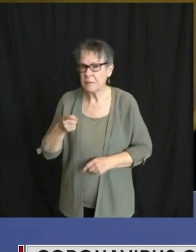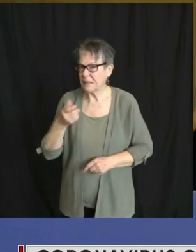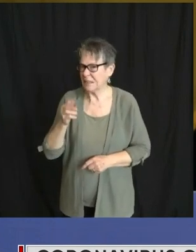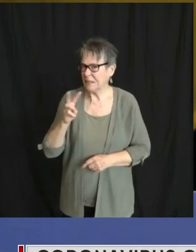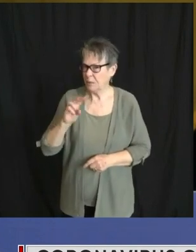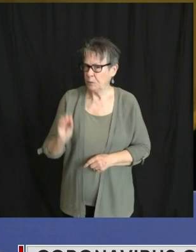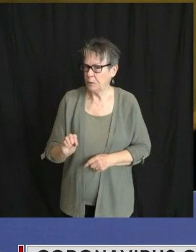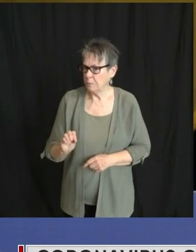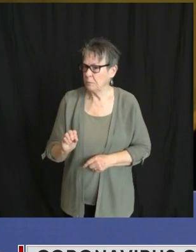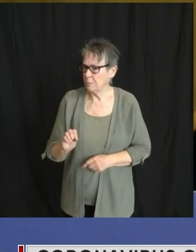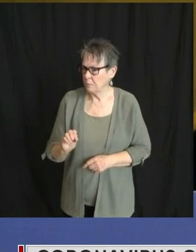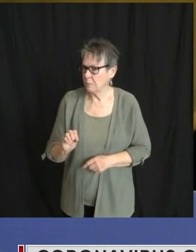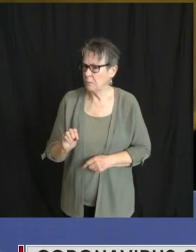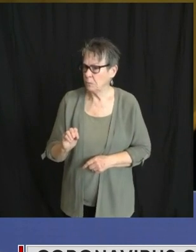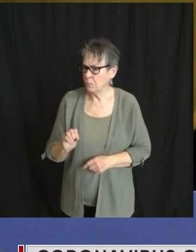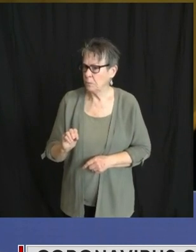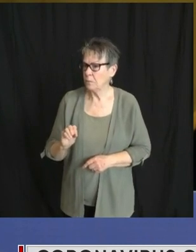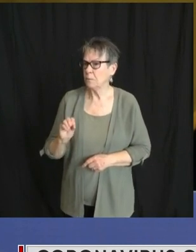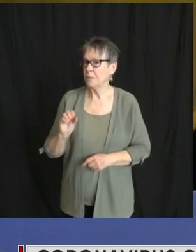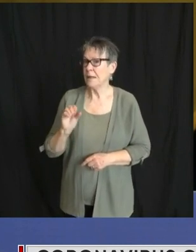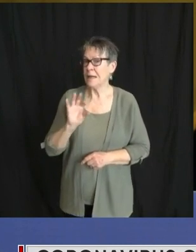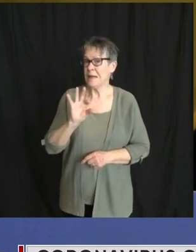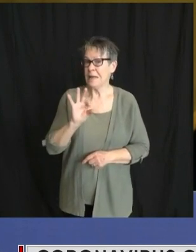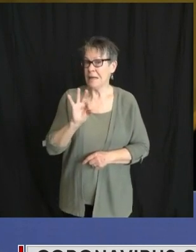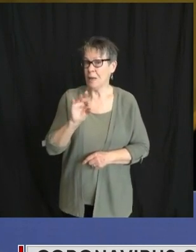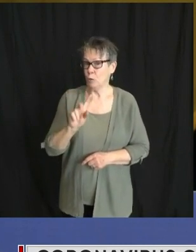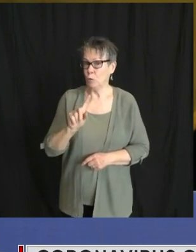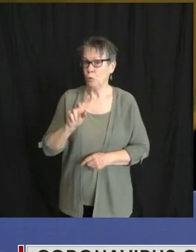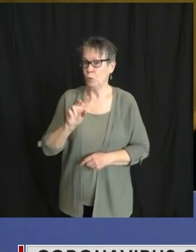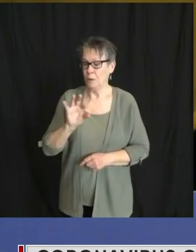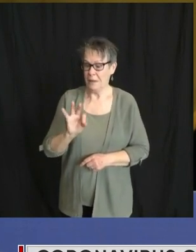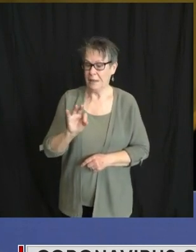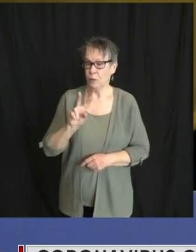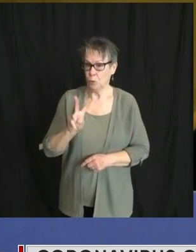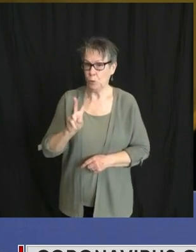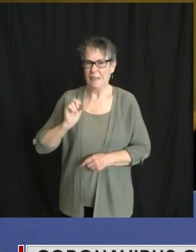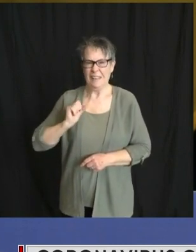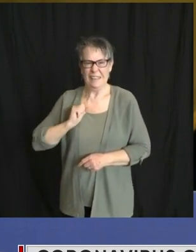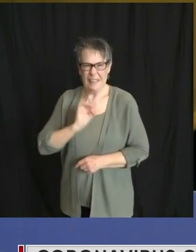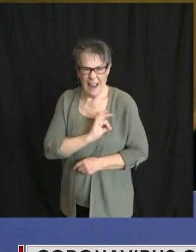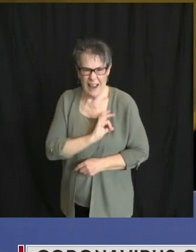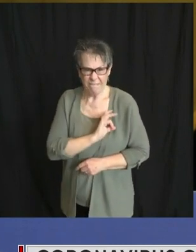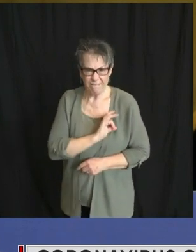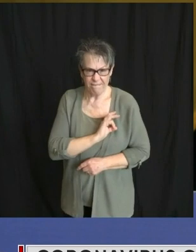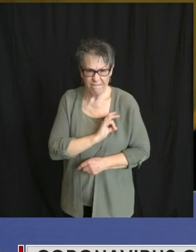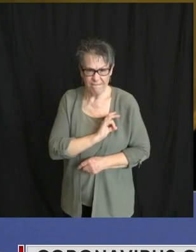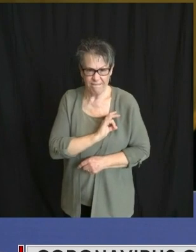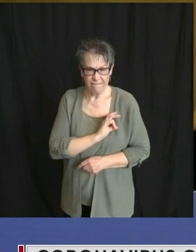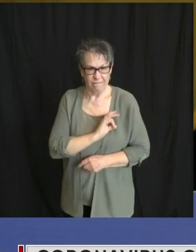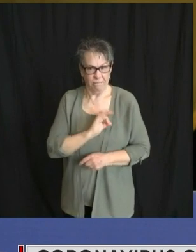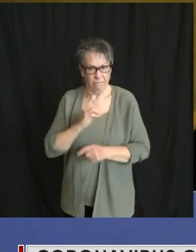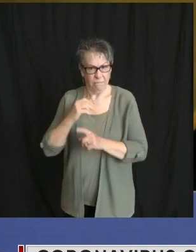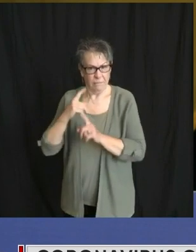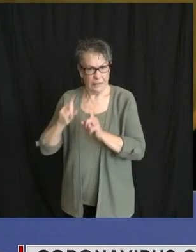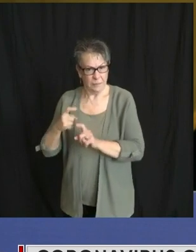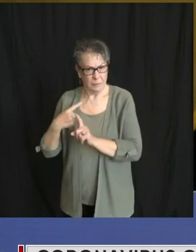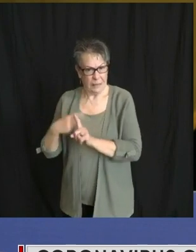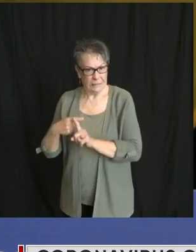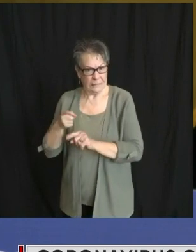WE ARE WORKING WITH ALL OF THOSE NURSING HOMES TO MAKE